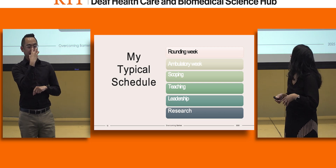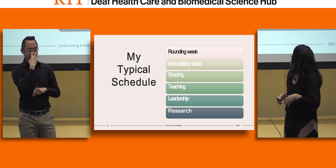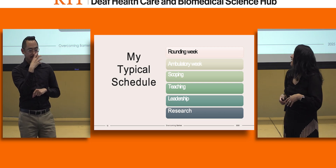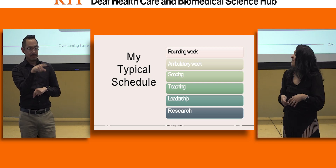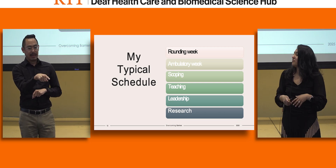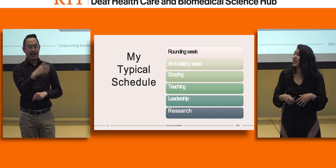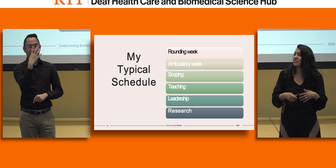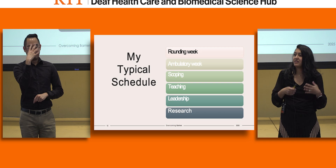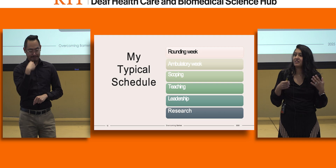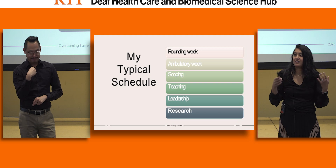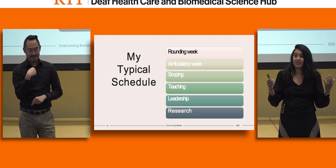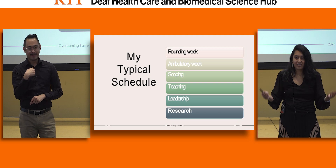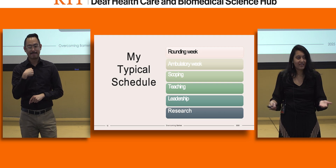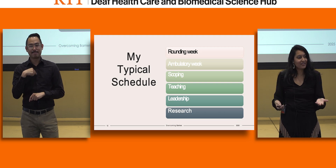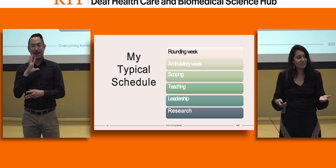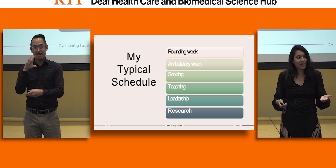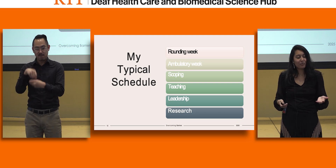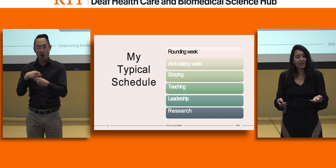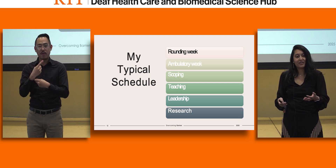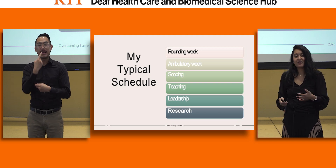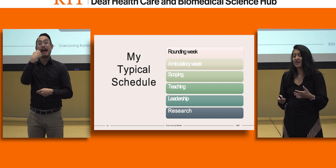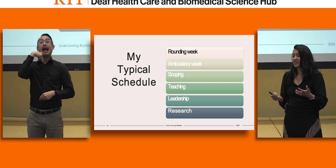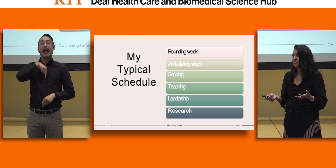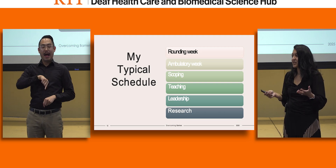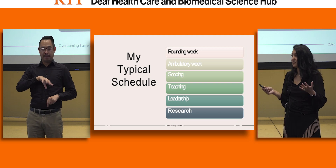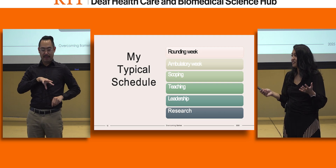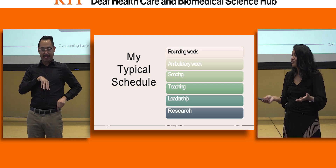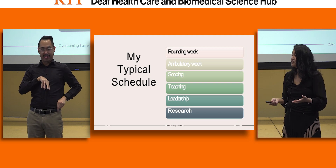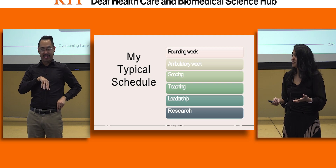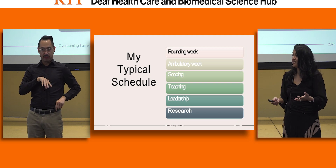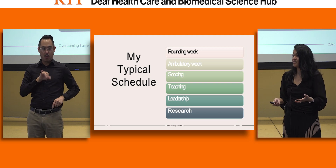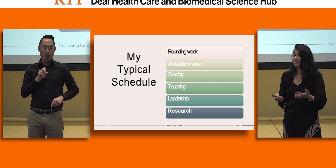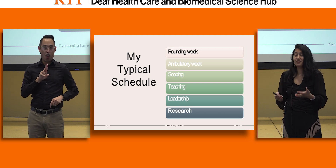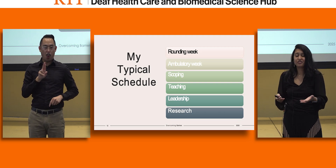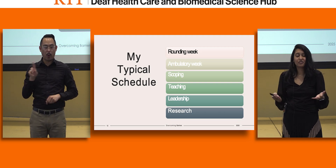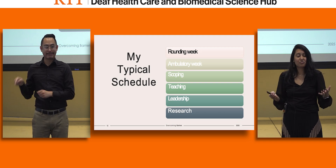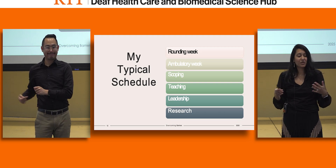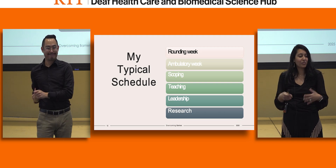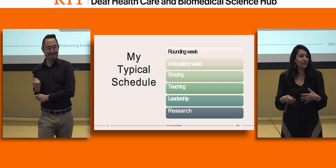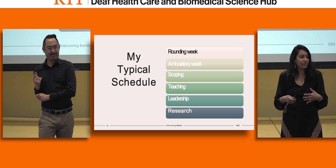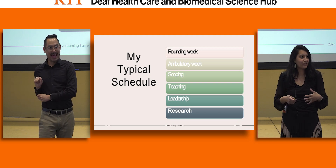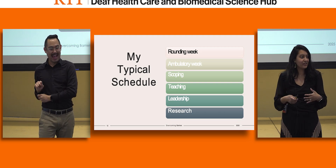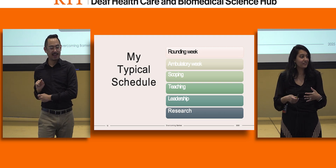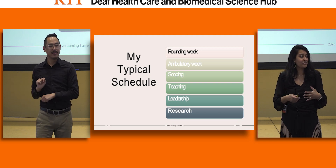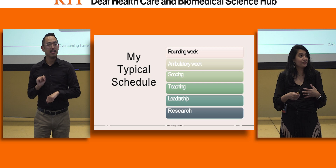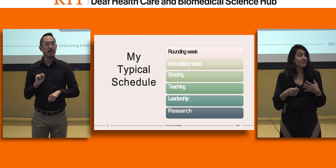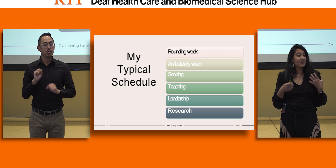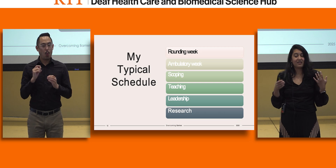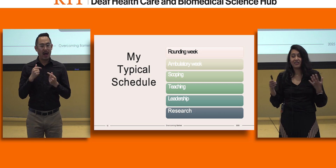And then, again, I work at an academic institution, so teaching is a big part of what I do.